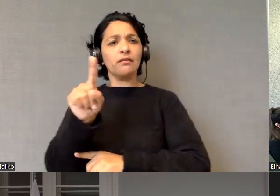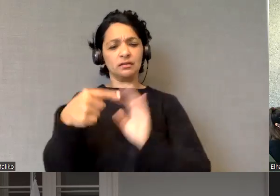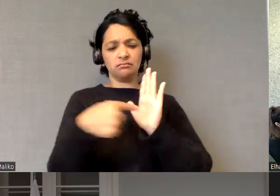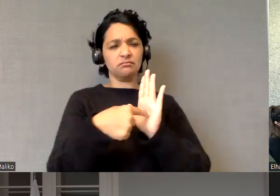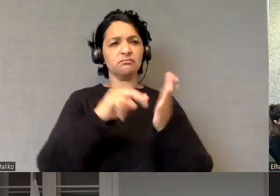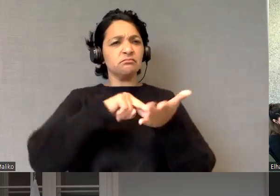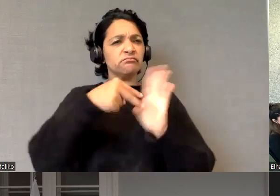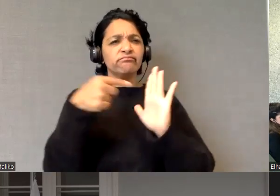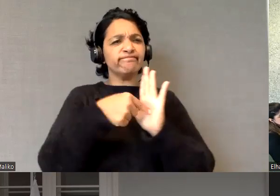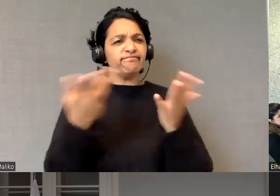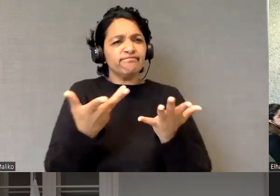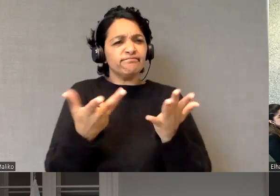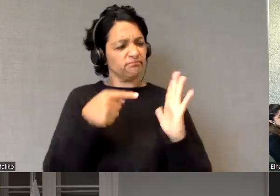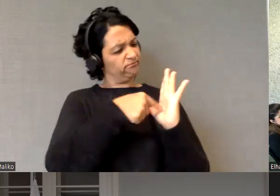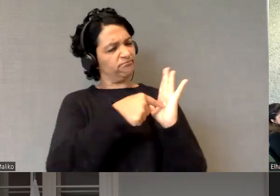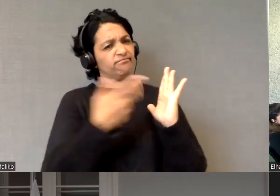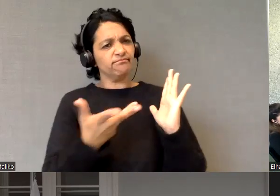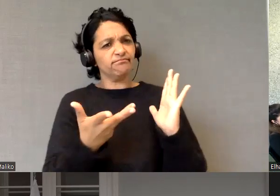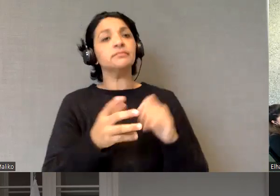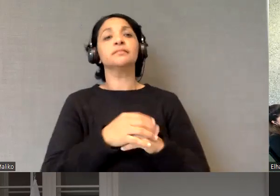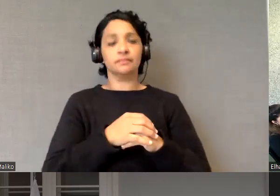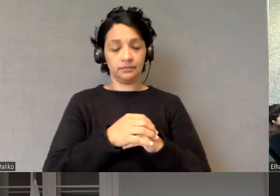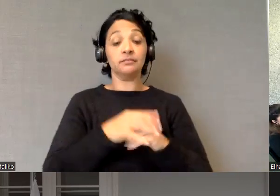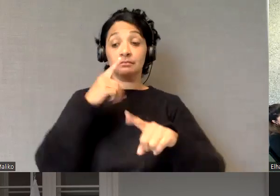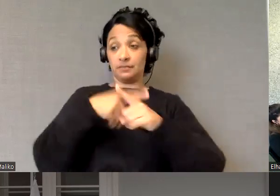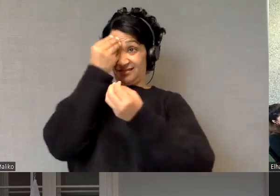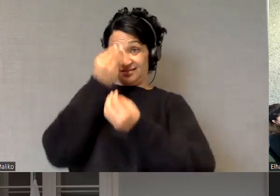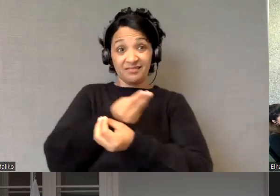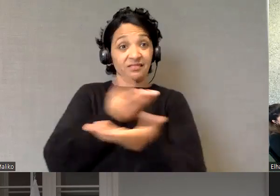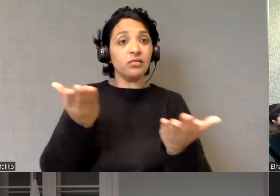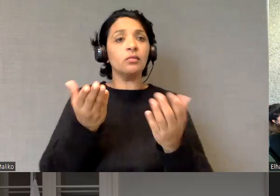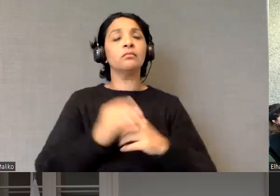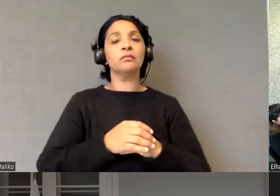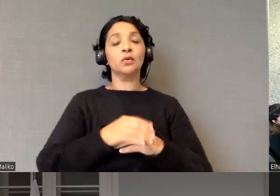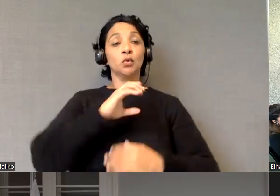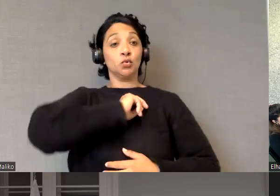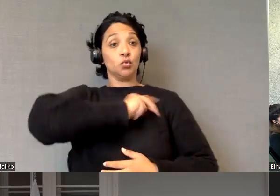and what does the obligations illustrated in Security Council Resolution 2475, how can